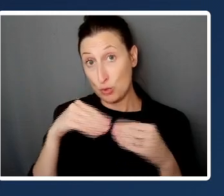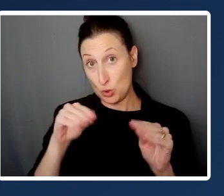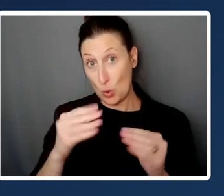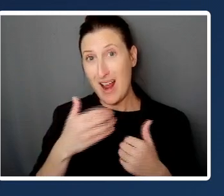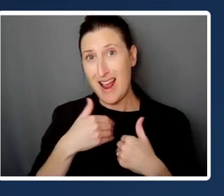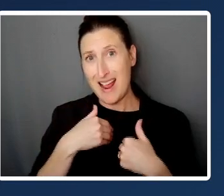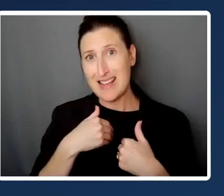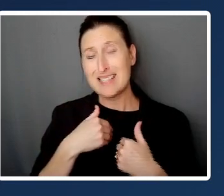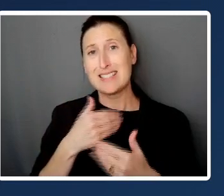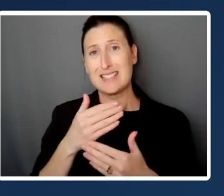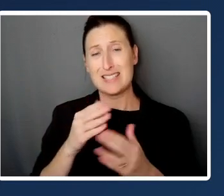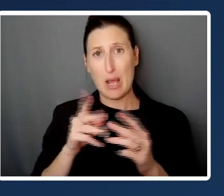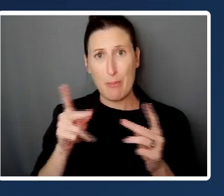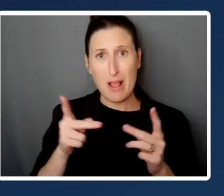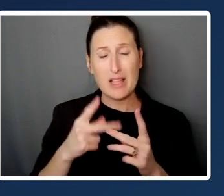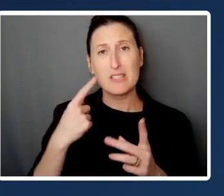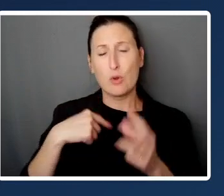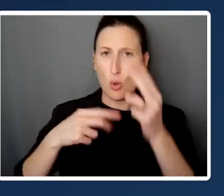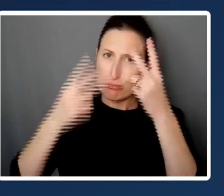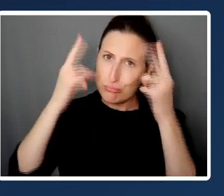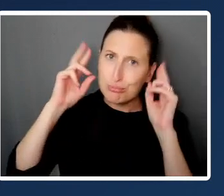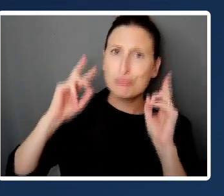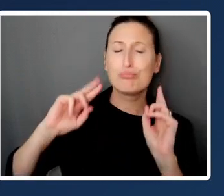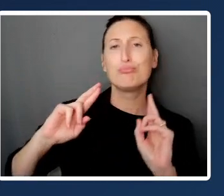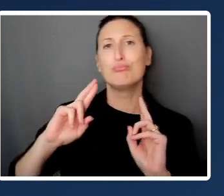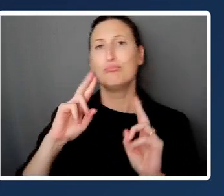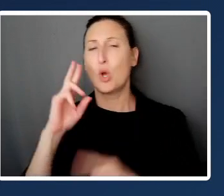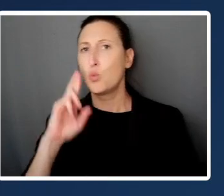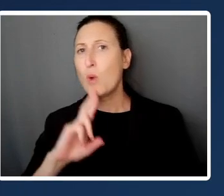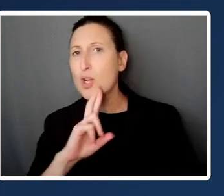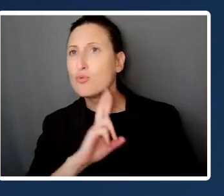get your hair done. They have a restaurant, you can have a meal. They have a place and